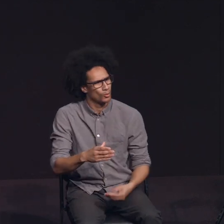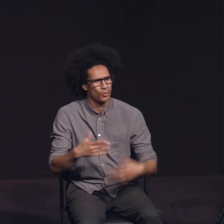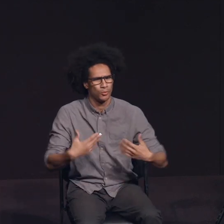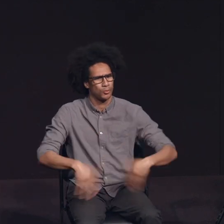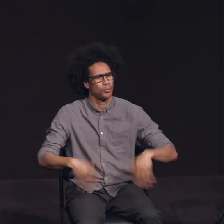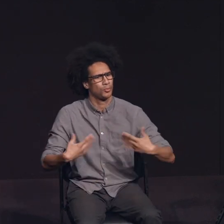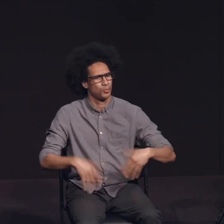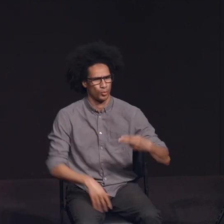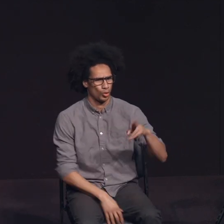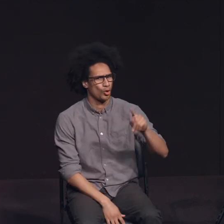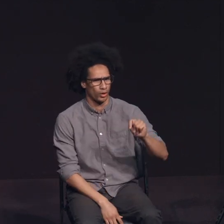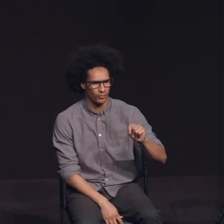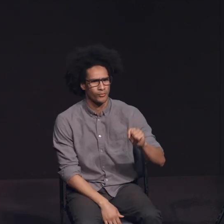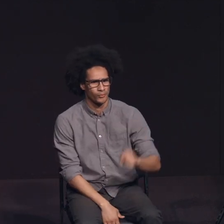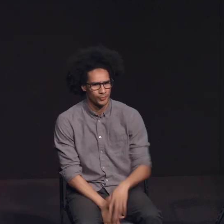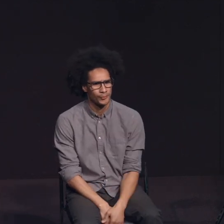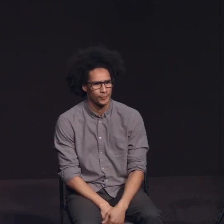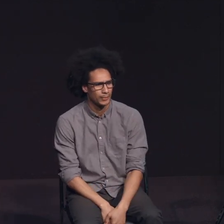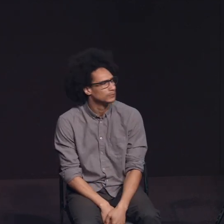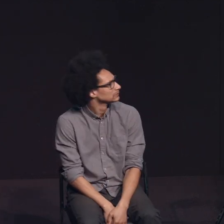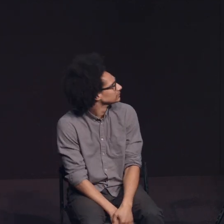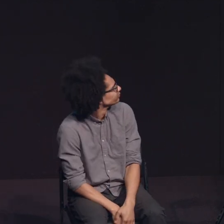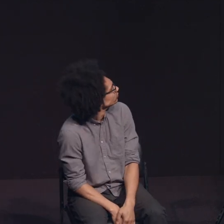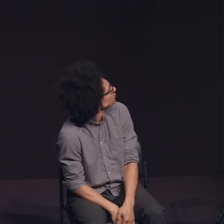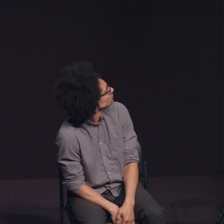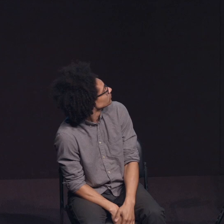Pictures like this give Black children possibility